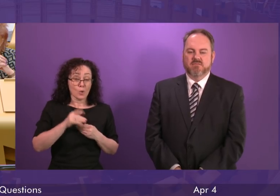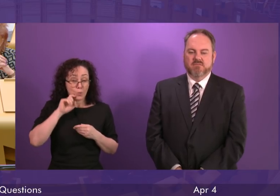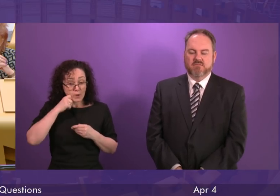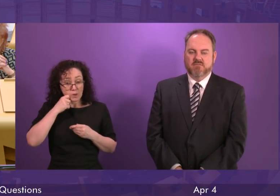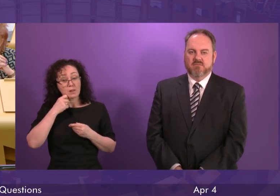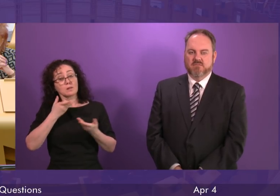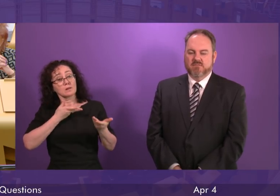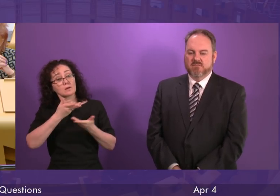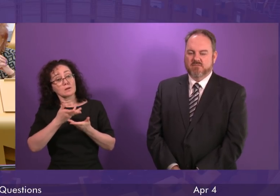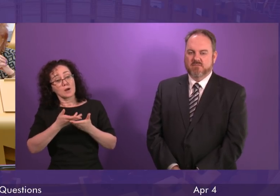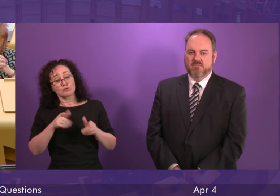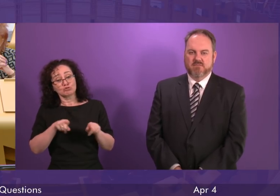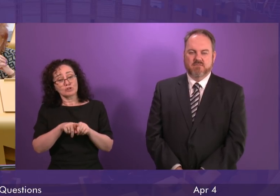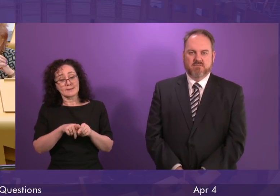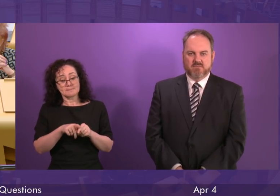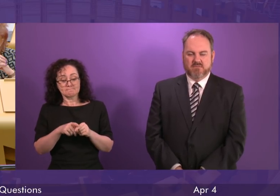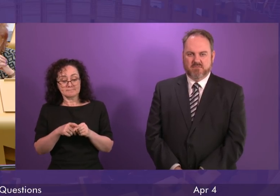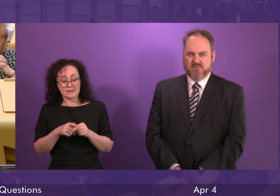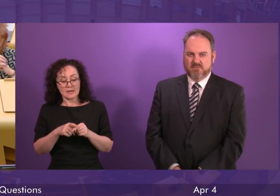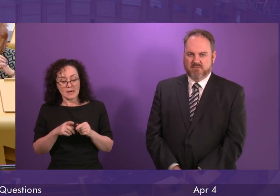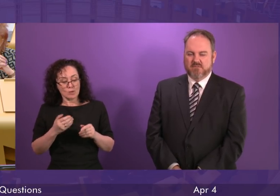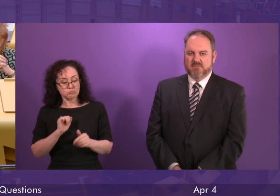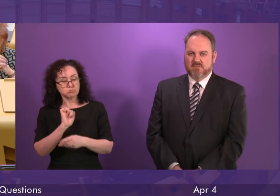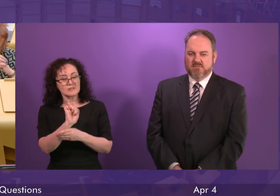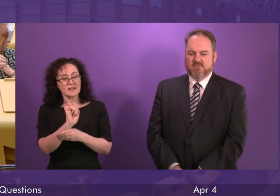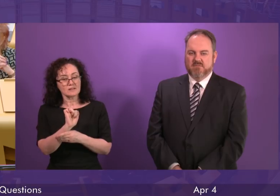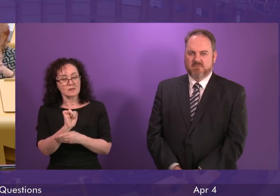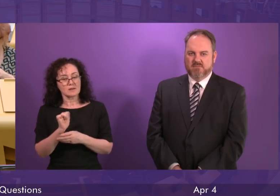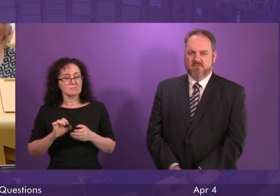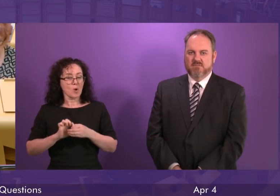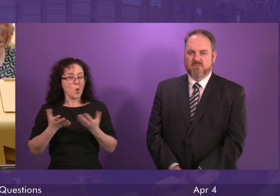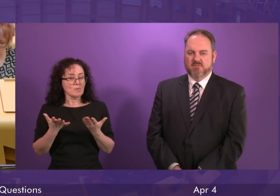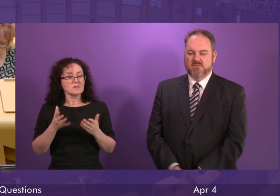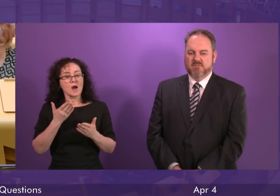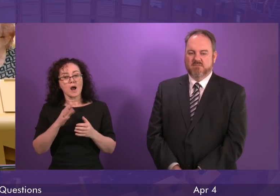on extending protection to all homeless households. The consultation will ask for views on suitable